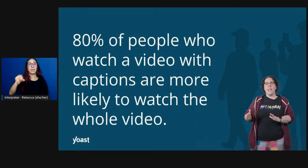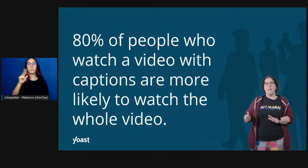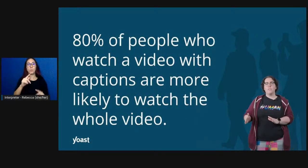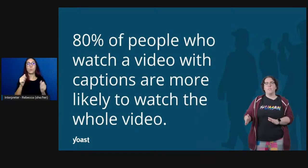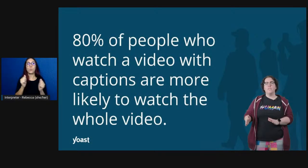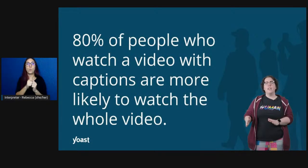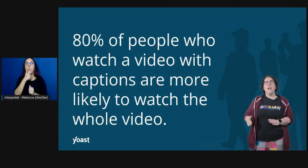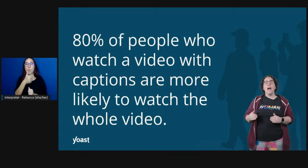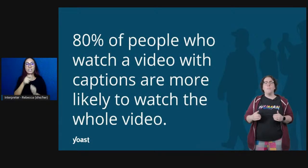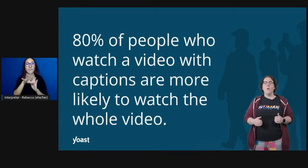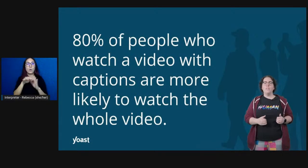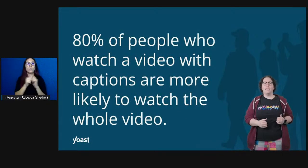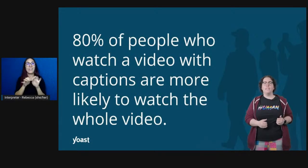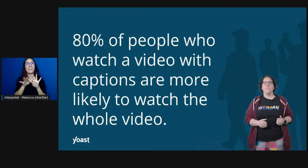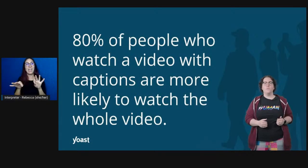In 2016, 85% of people watched videos without solid.